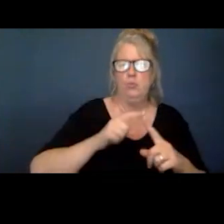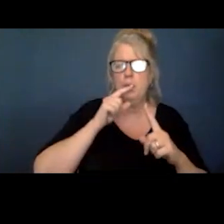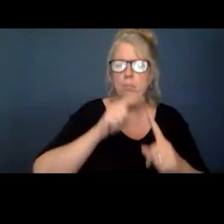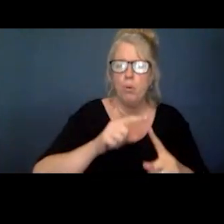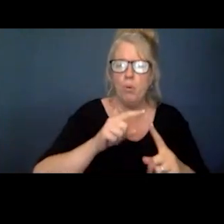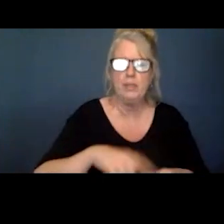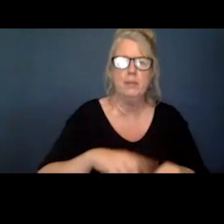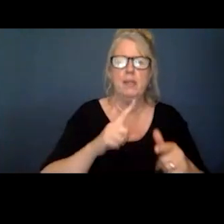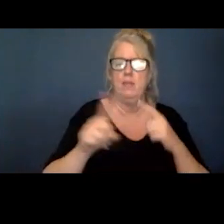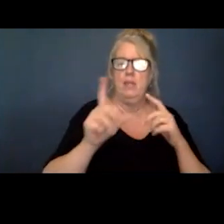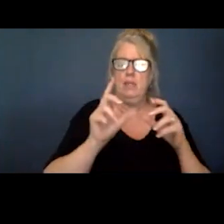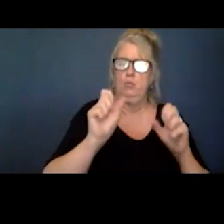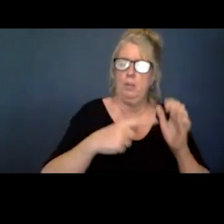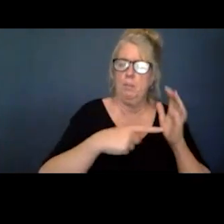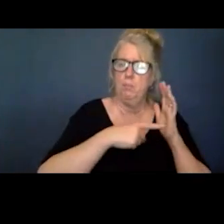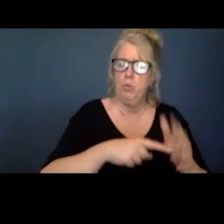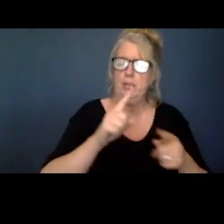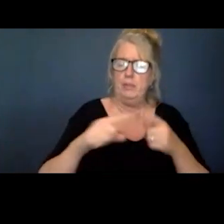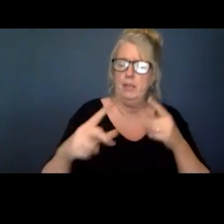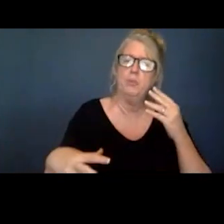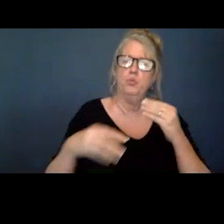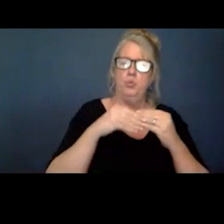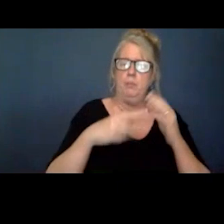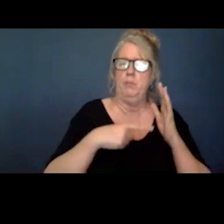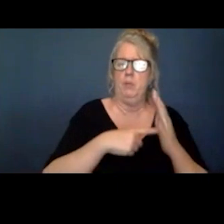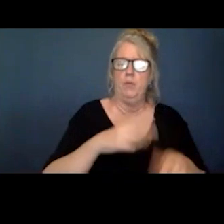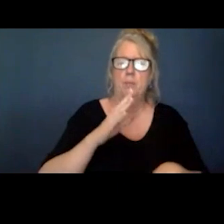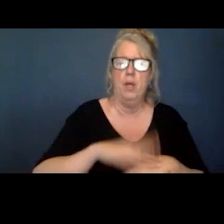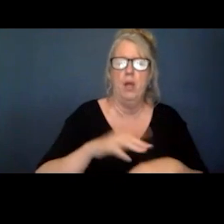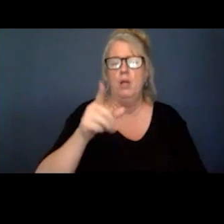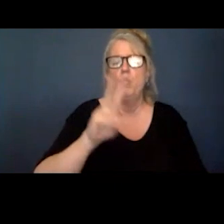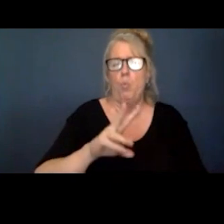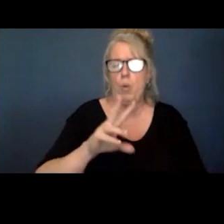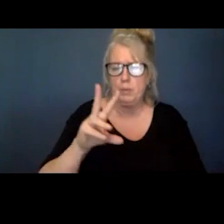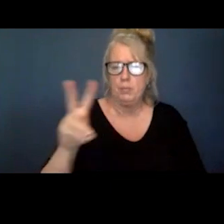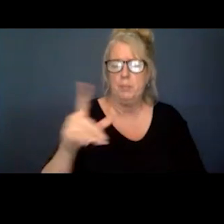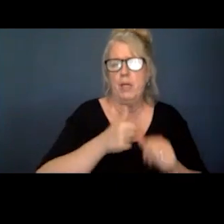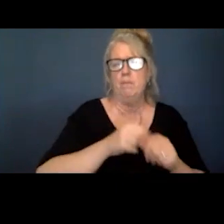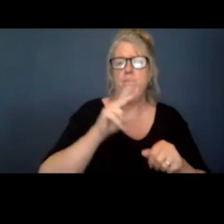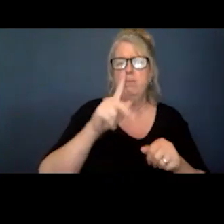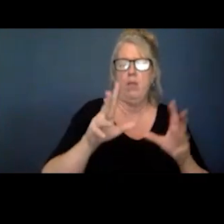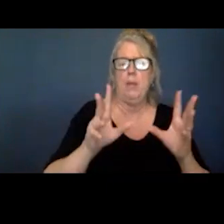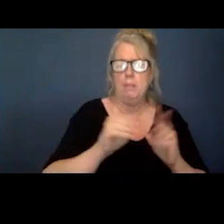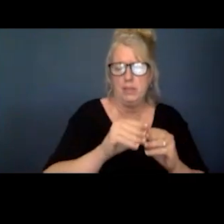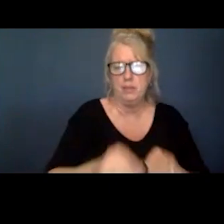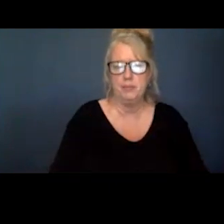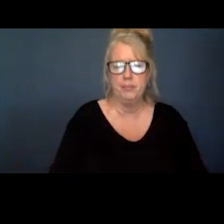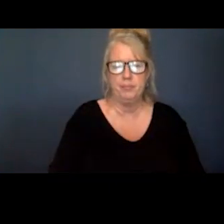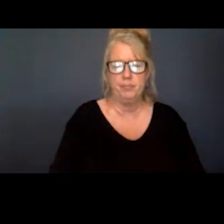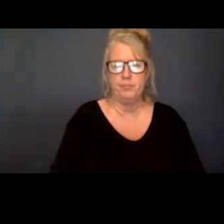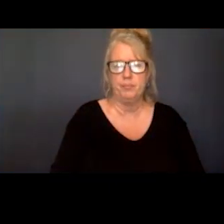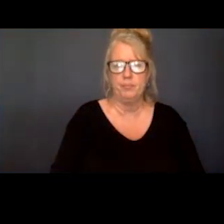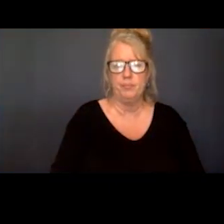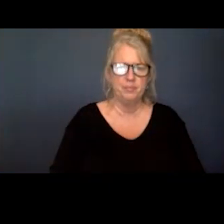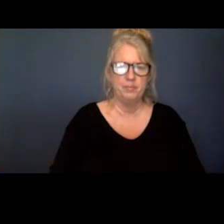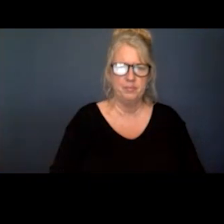there, you can point them to additional references on your website or schedule a follow -up meeting.